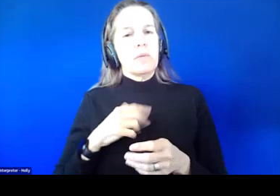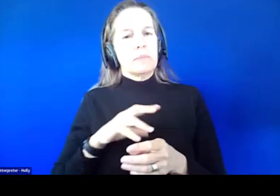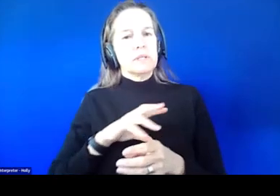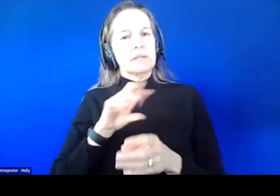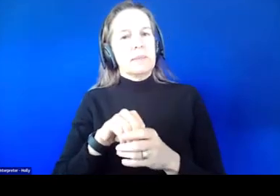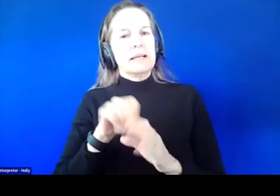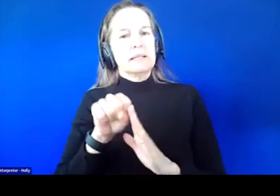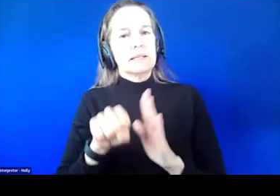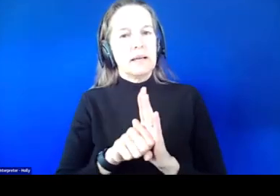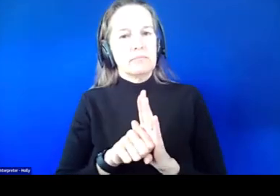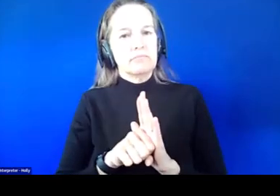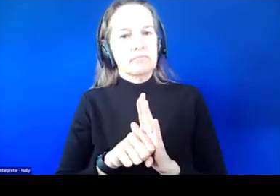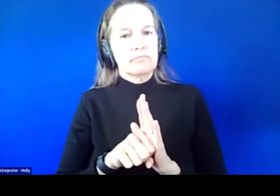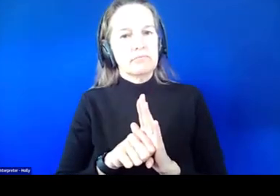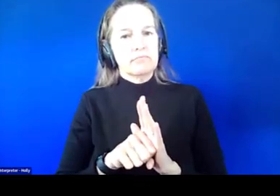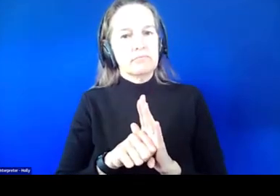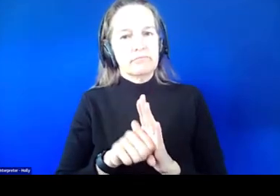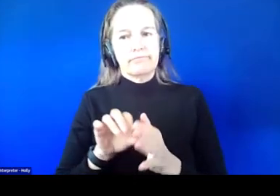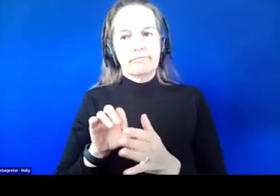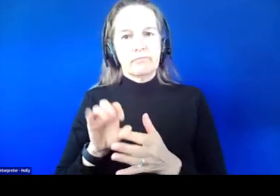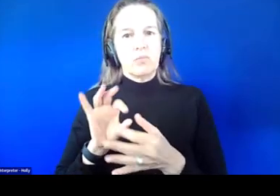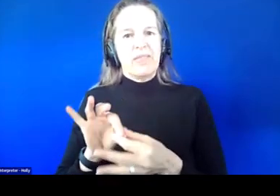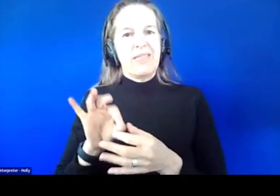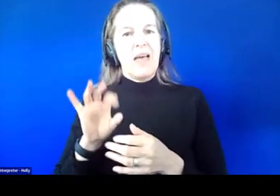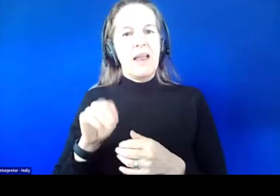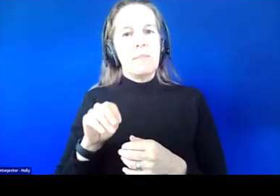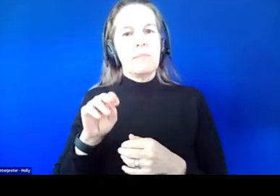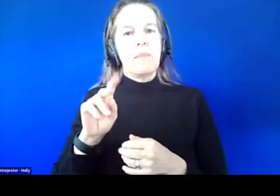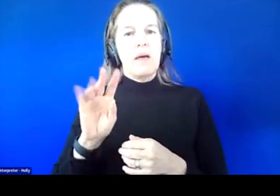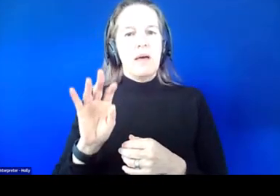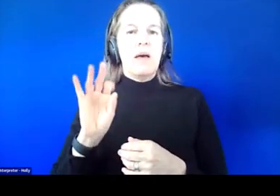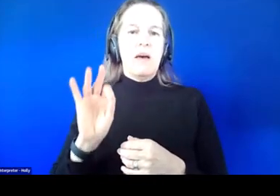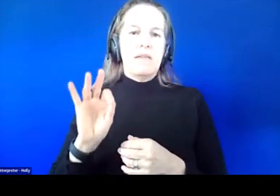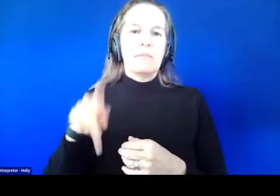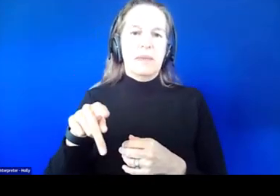with the MFP Tribal Initiative, and we are working with